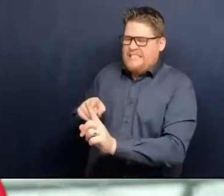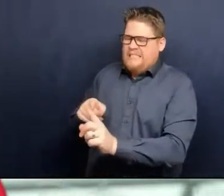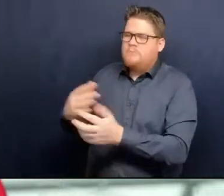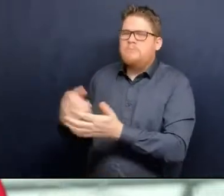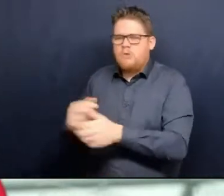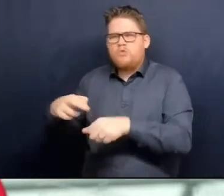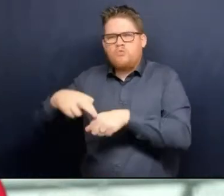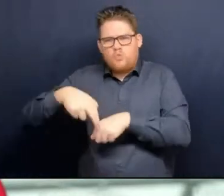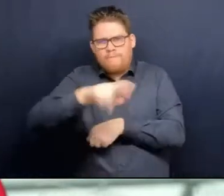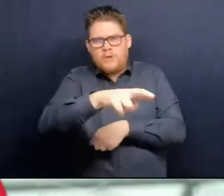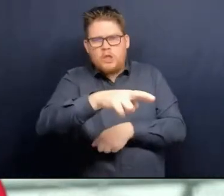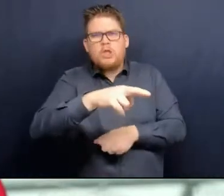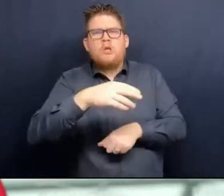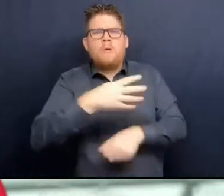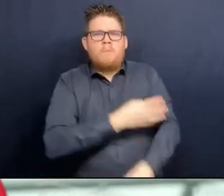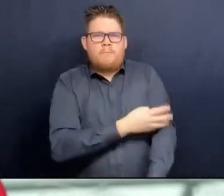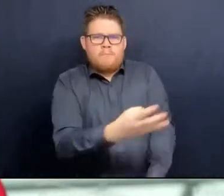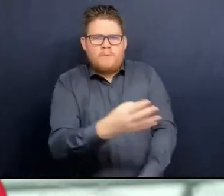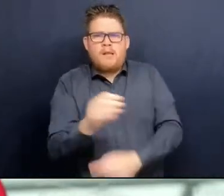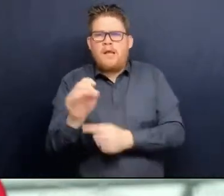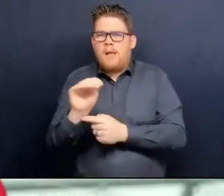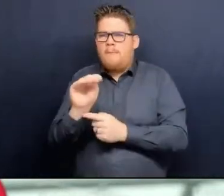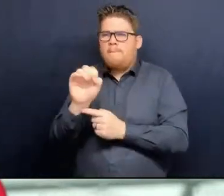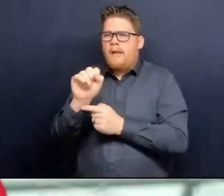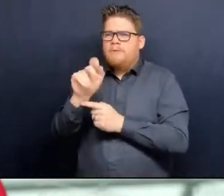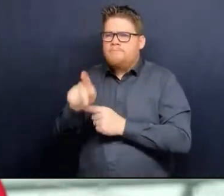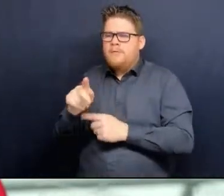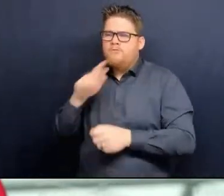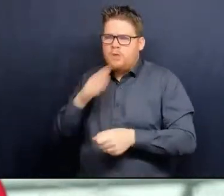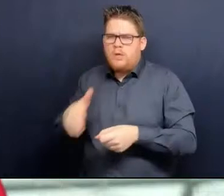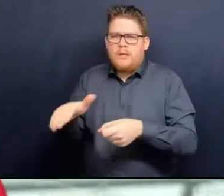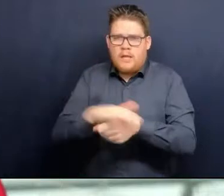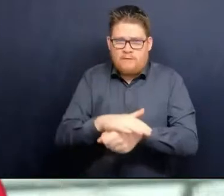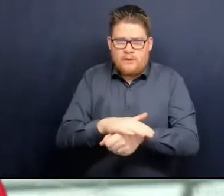that that's an important test for them to have it is covered